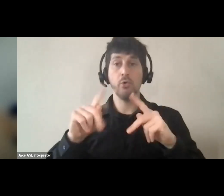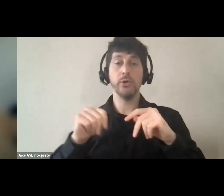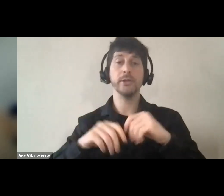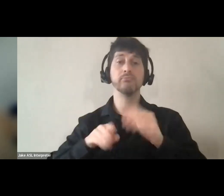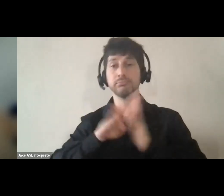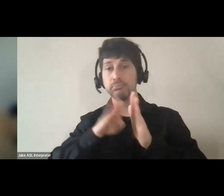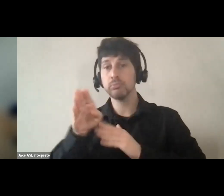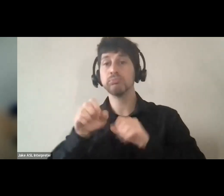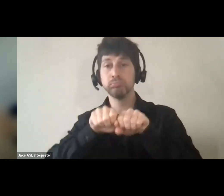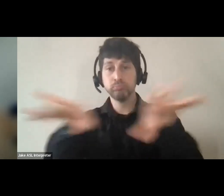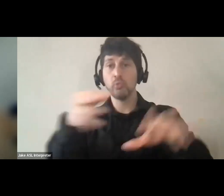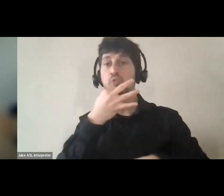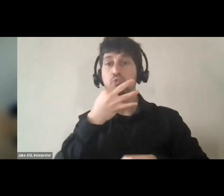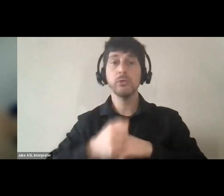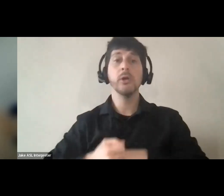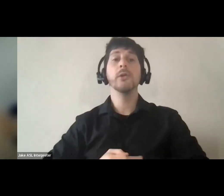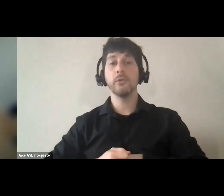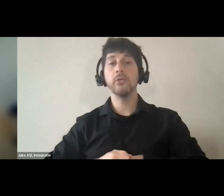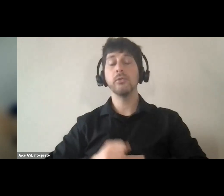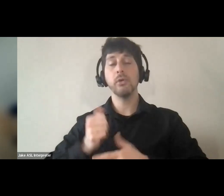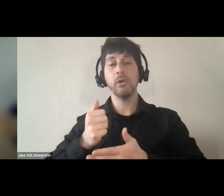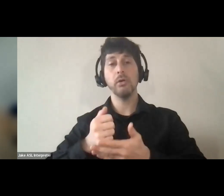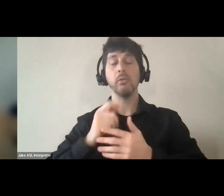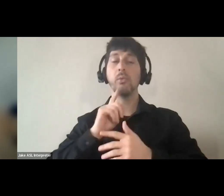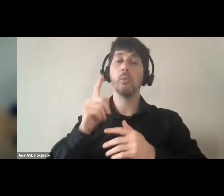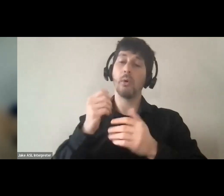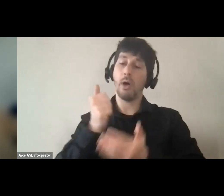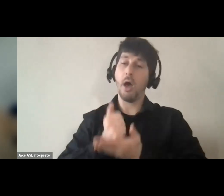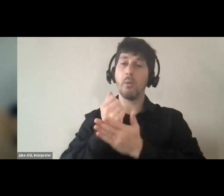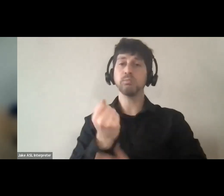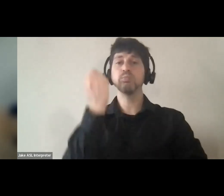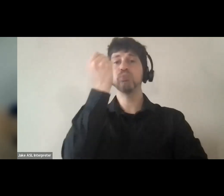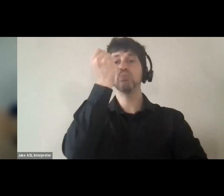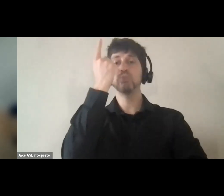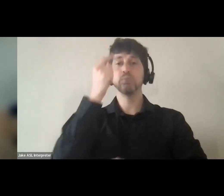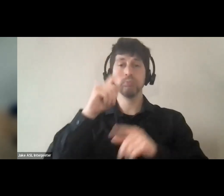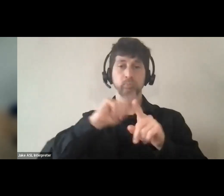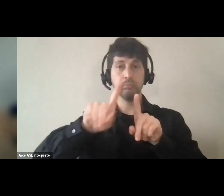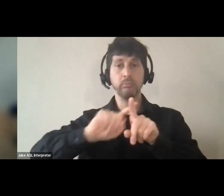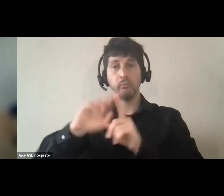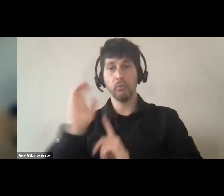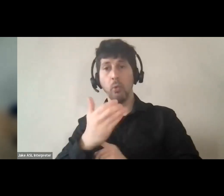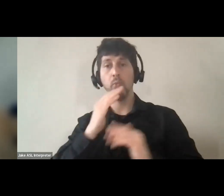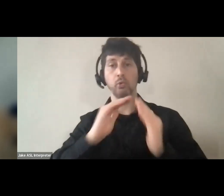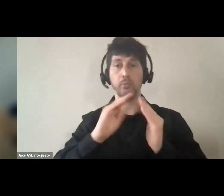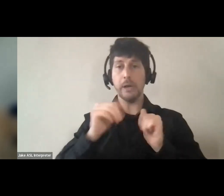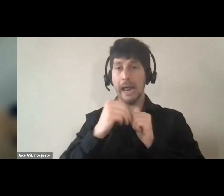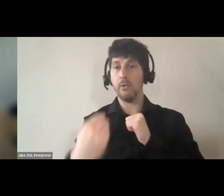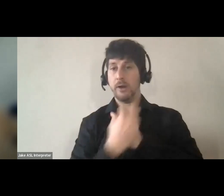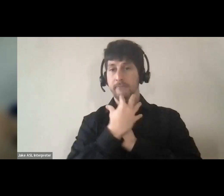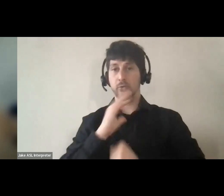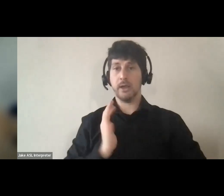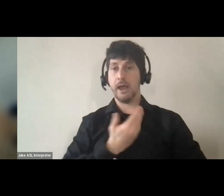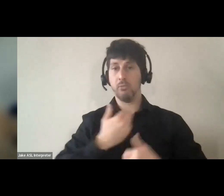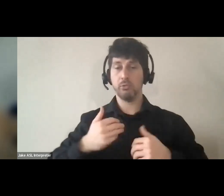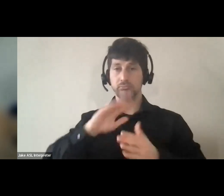Especially as the APRIL makeups since that's who we surveyed.